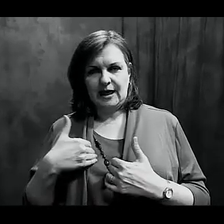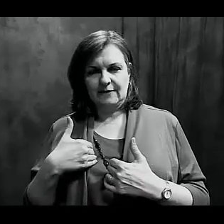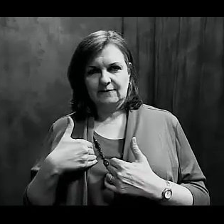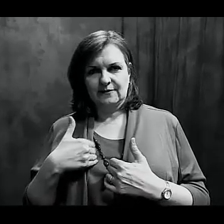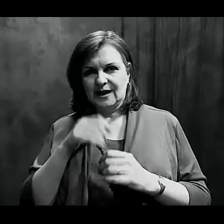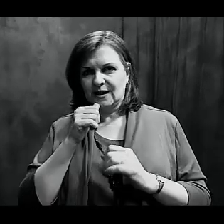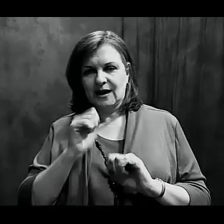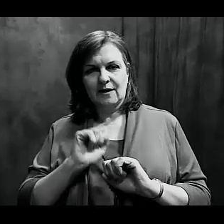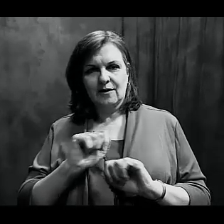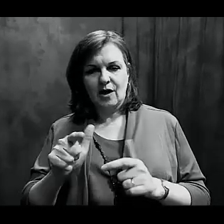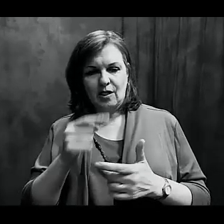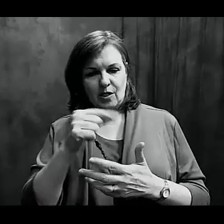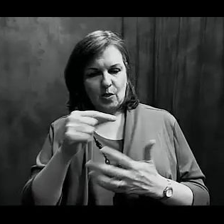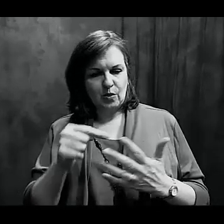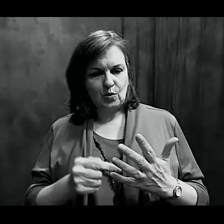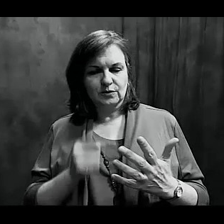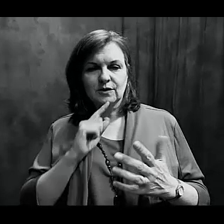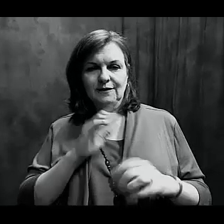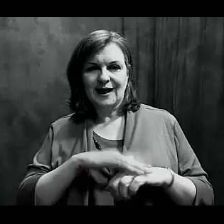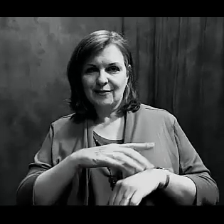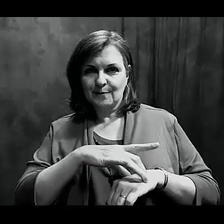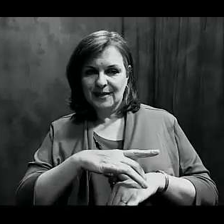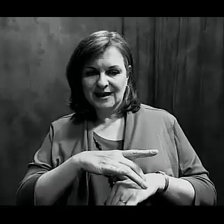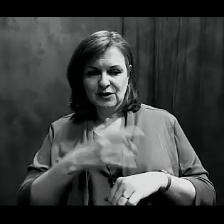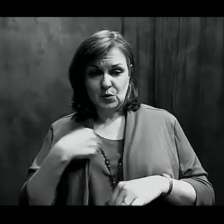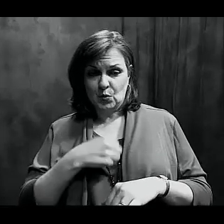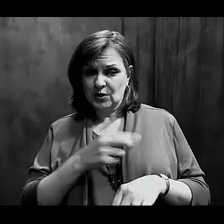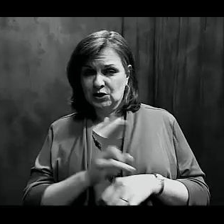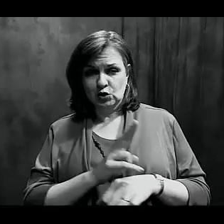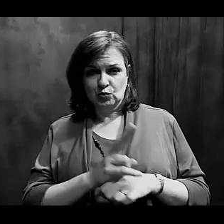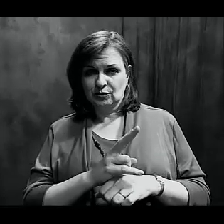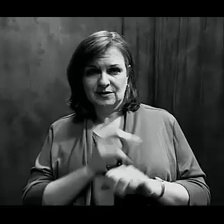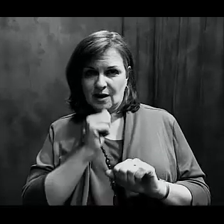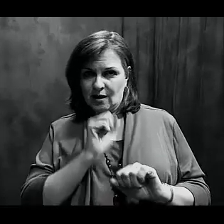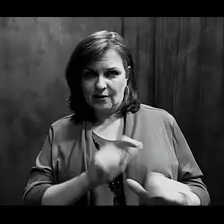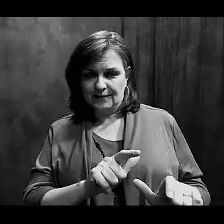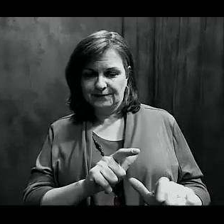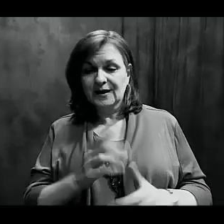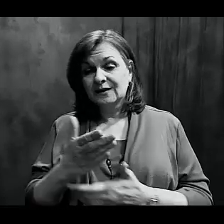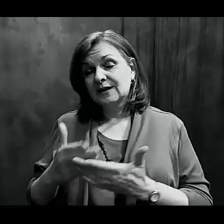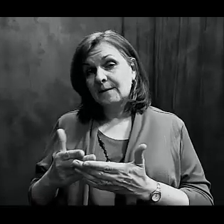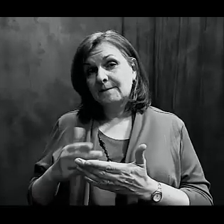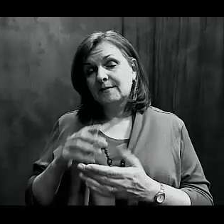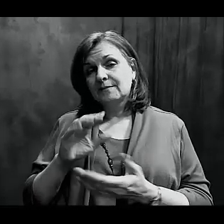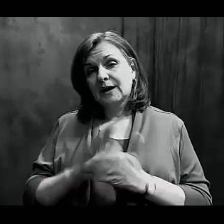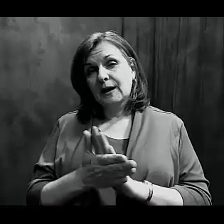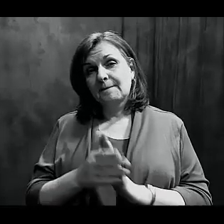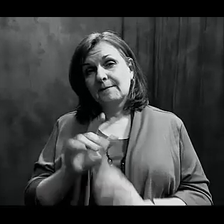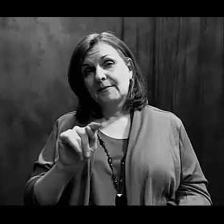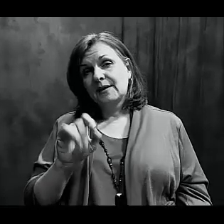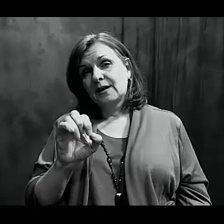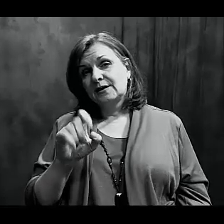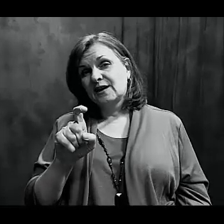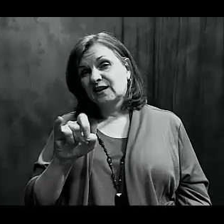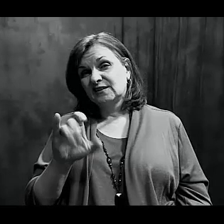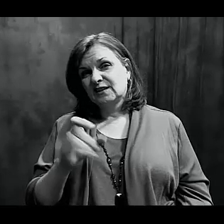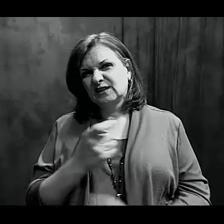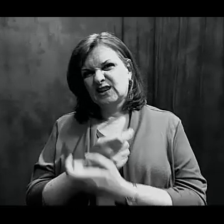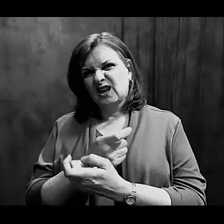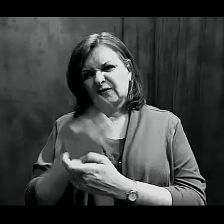not all of the ones that we find on the planet of course do we use and some of them are actually toxic we talked about that before